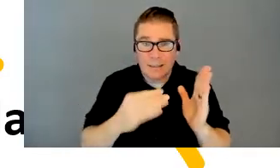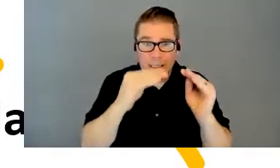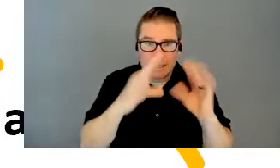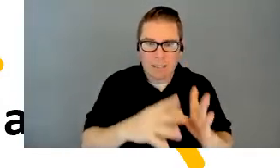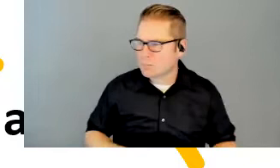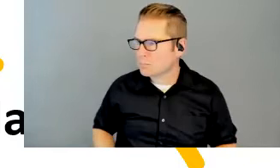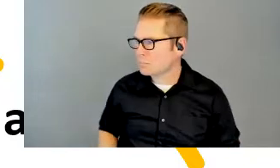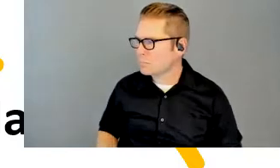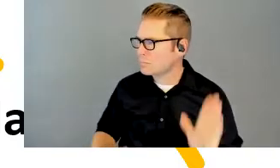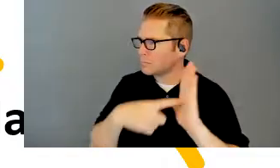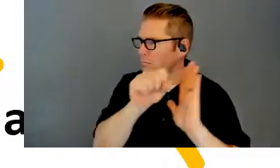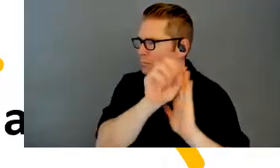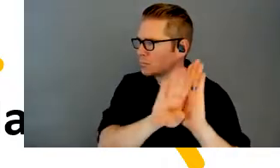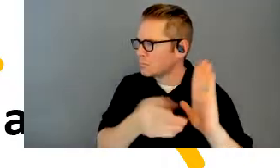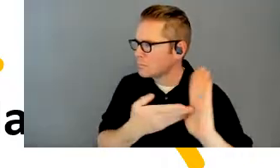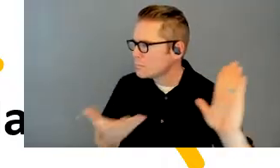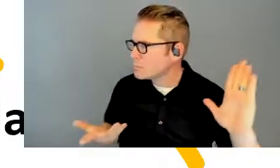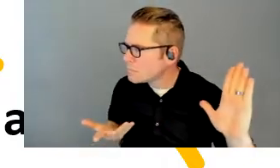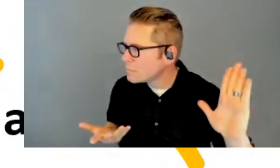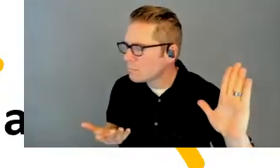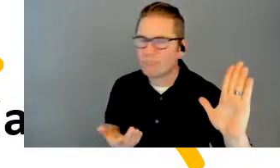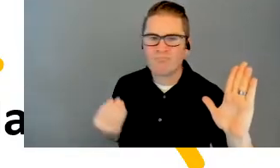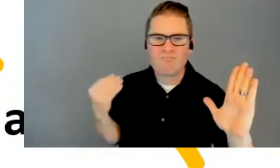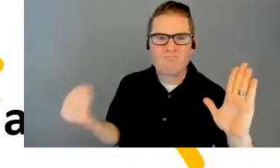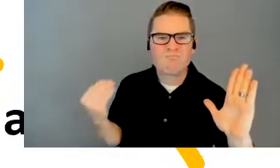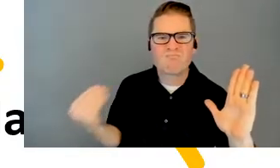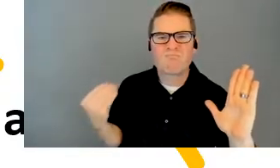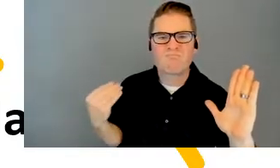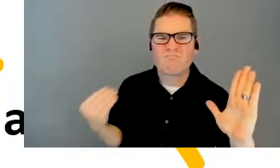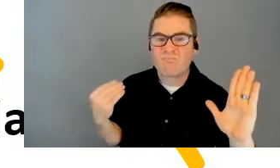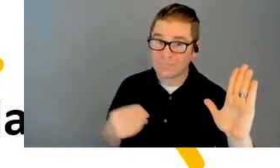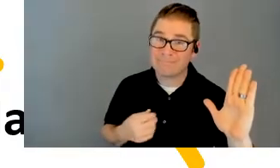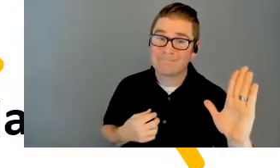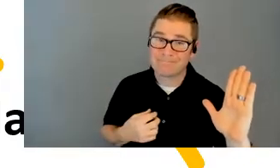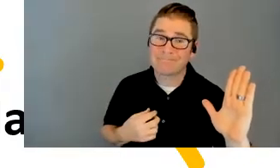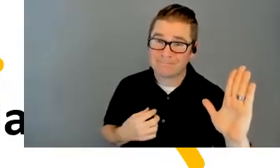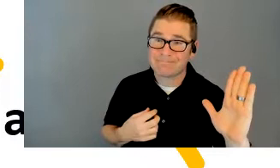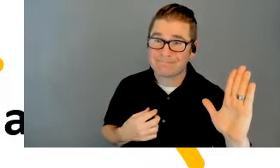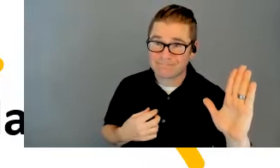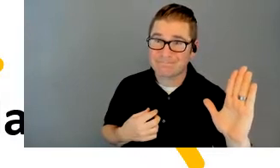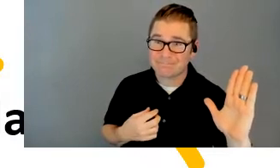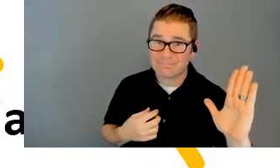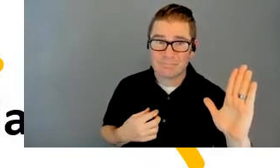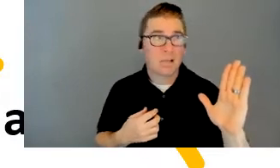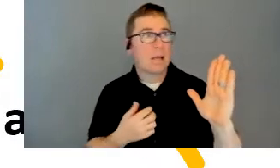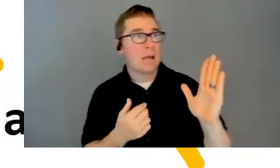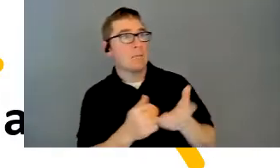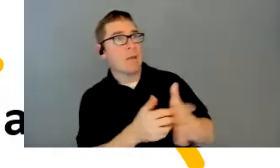it's in the syllabus in this dismiss the condescending tone, he no longer wanted to engage in that class.